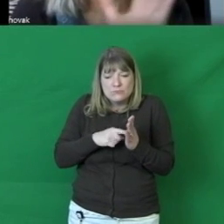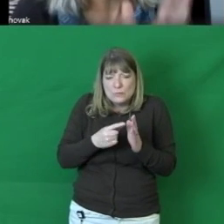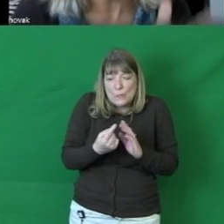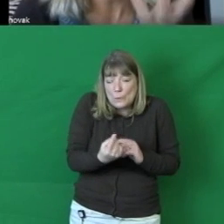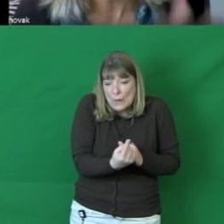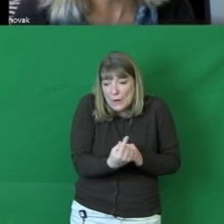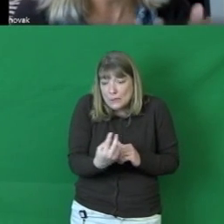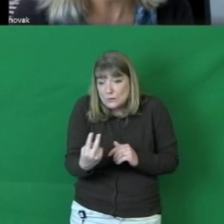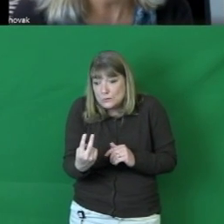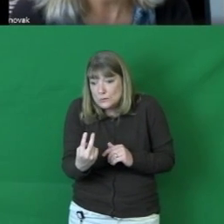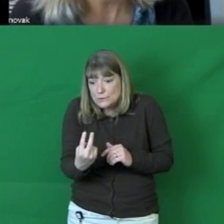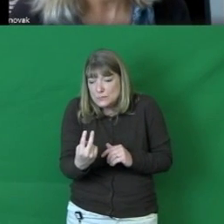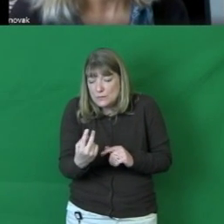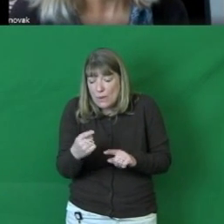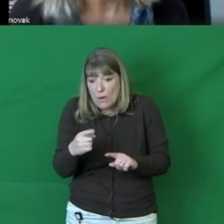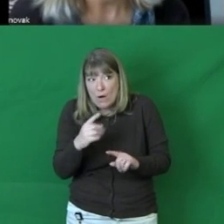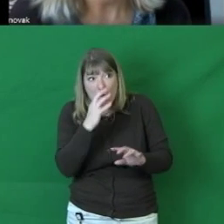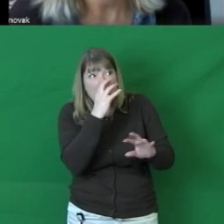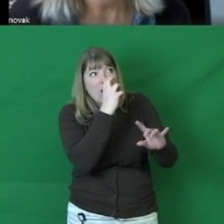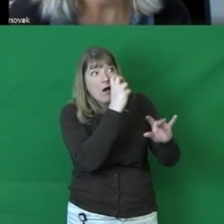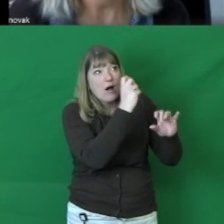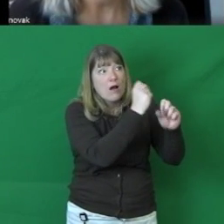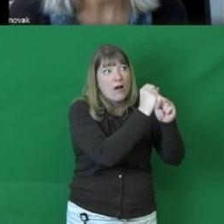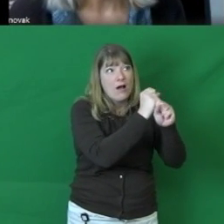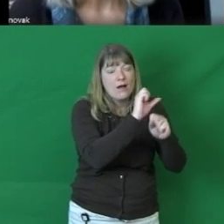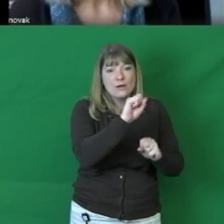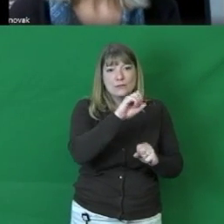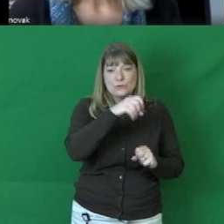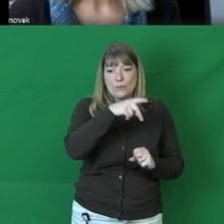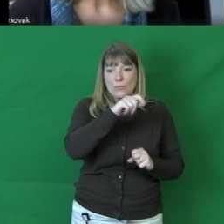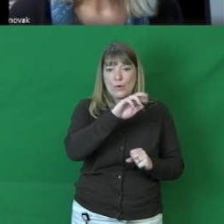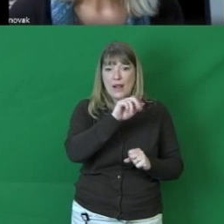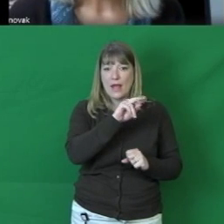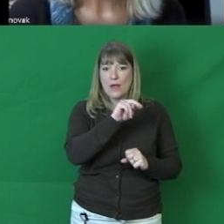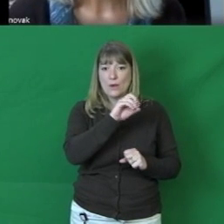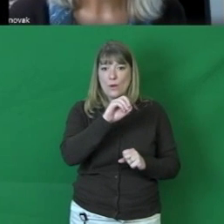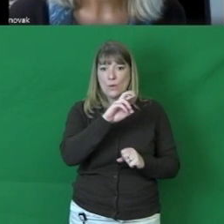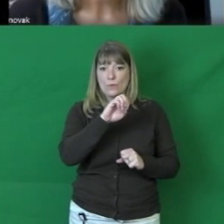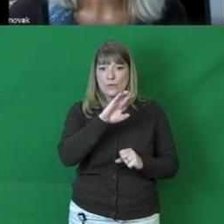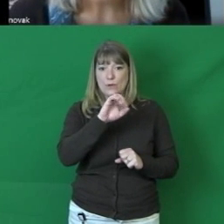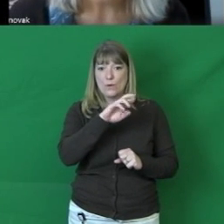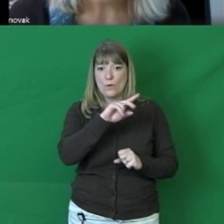who would just fall love with the soprano recorder. So you really do you have to pay attention